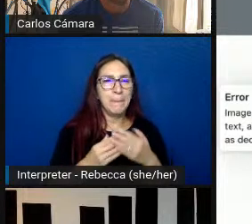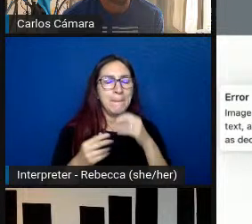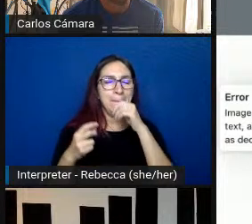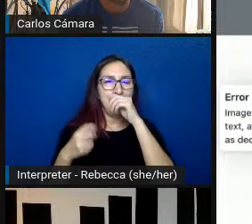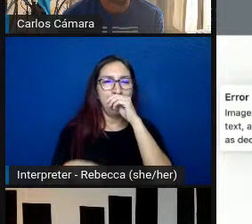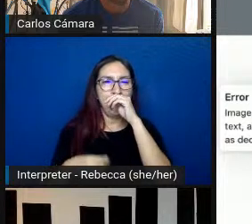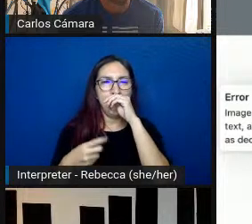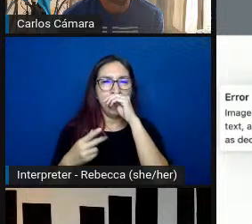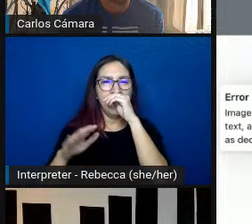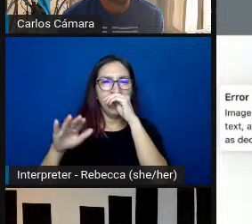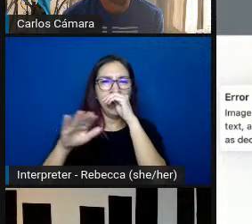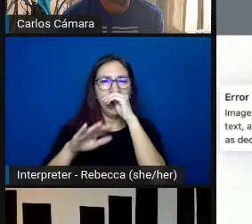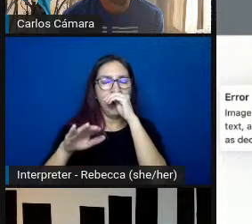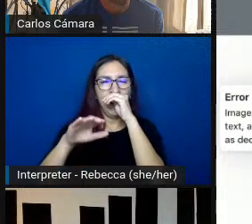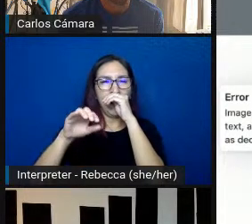and different issues.